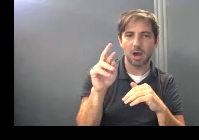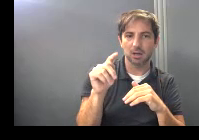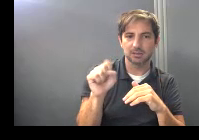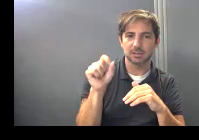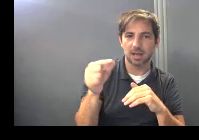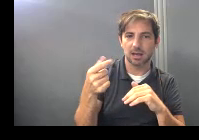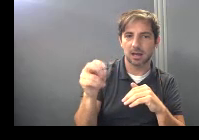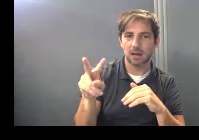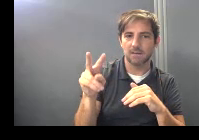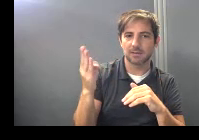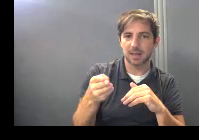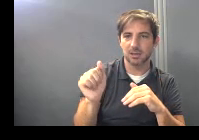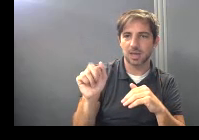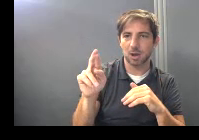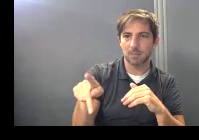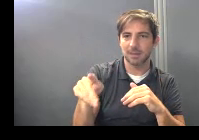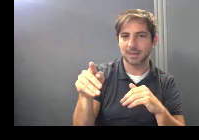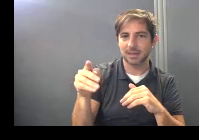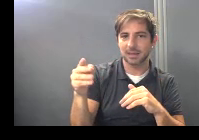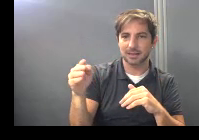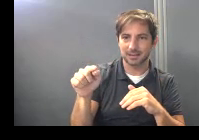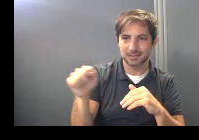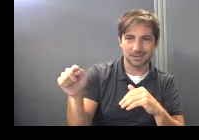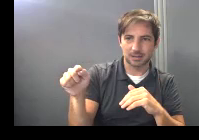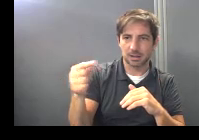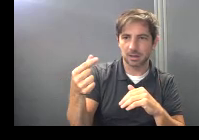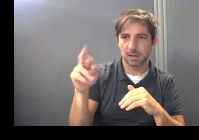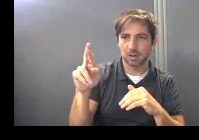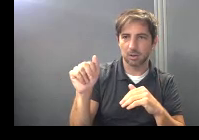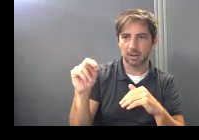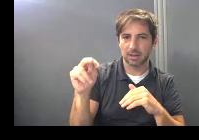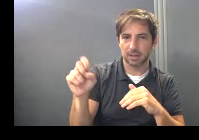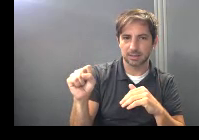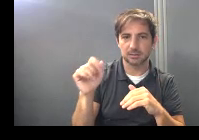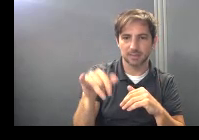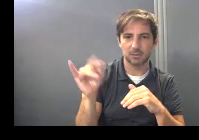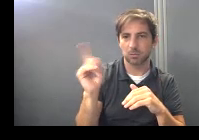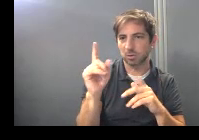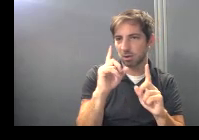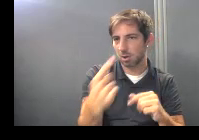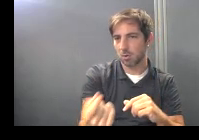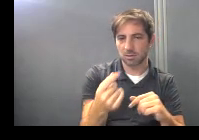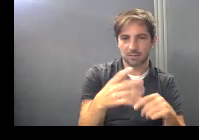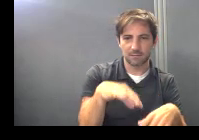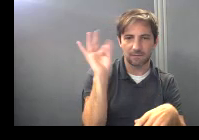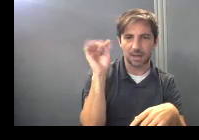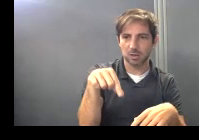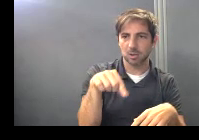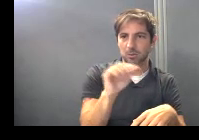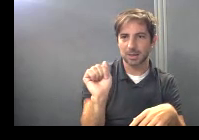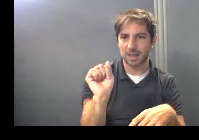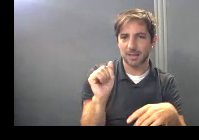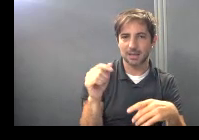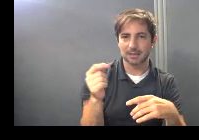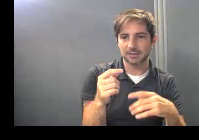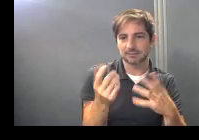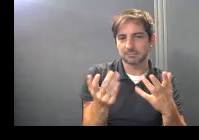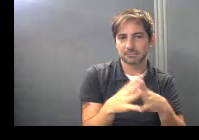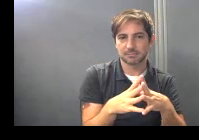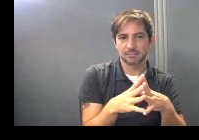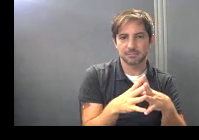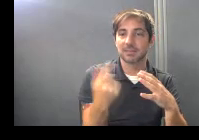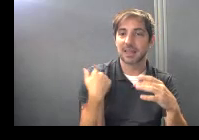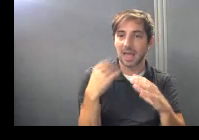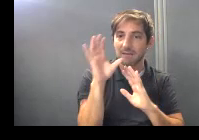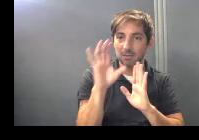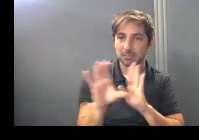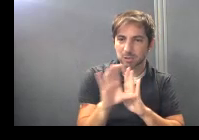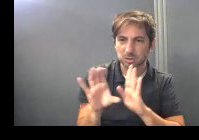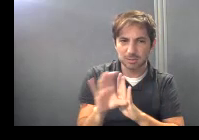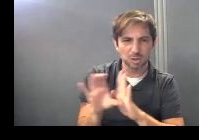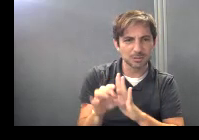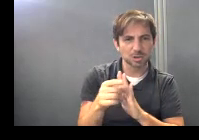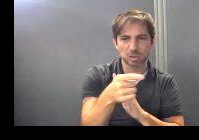THAT'S WHERE YOU GO TO FIND INFORMATION. THERE ARE IMAGES REPEATED THROUGHOUT THE LOGO.